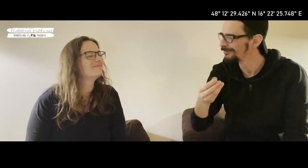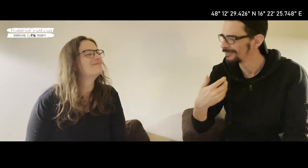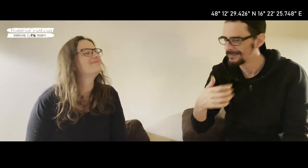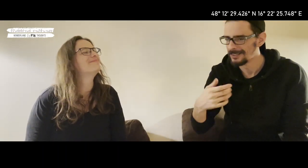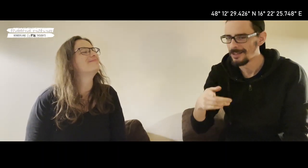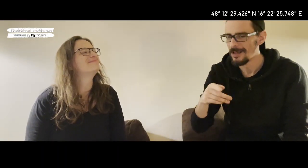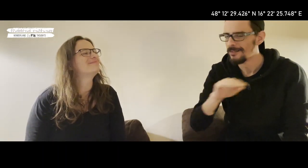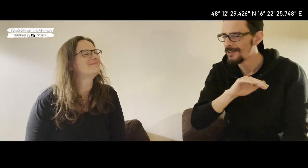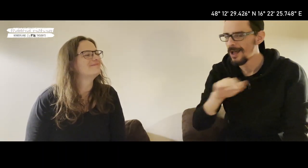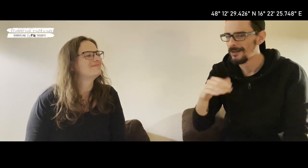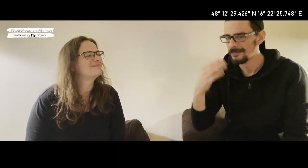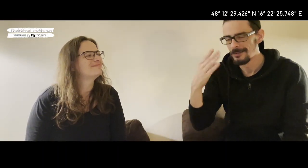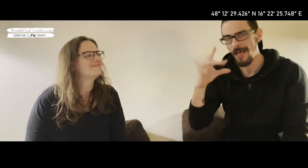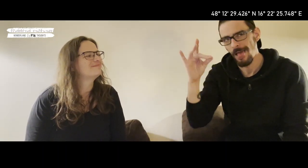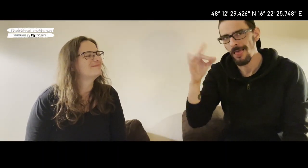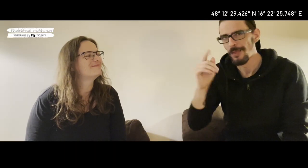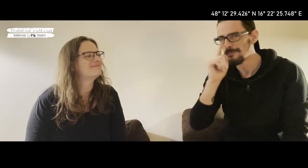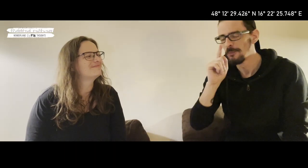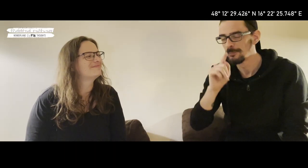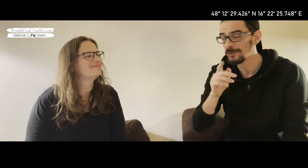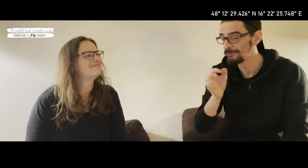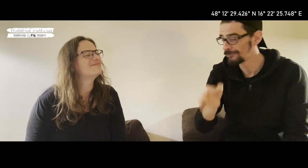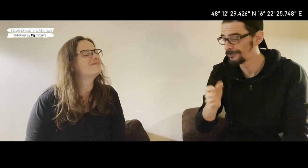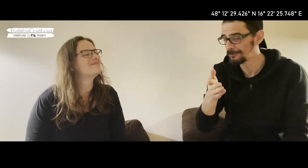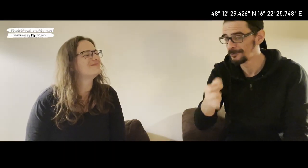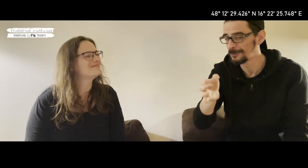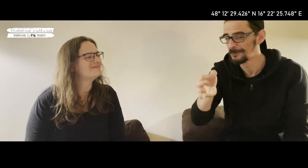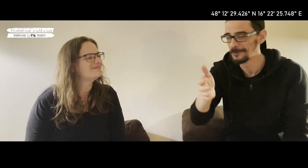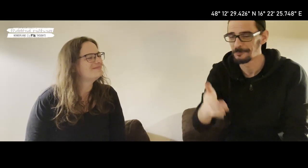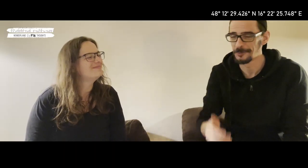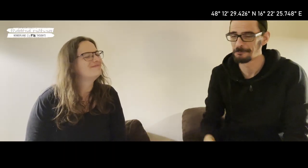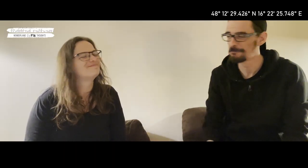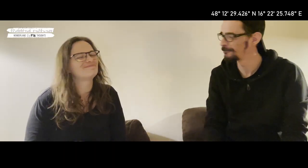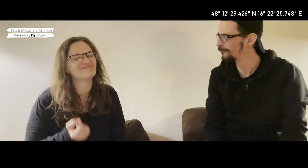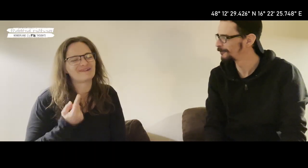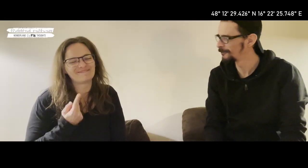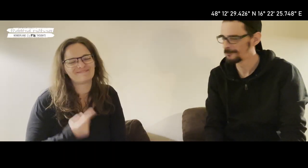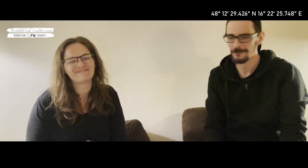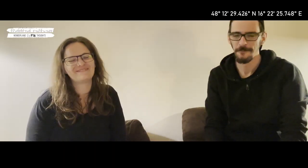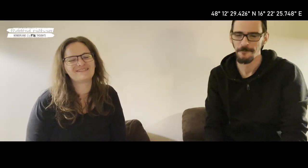Everyone memorized it and experienced it, and sometimes it was right. That surprises me now.